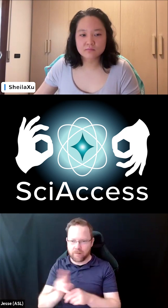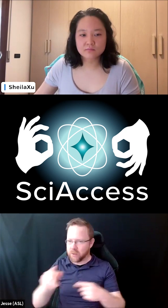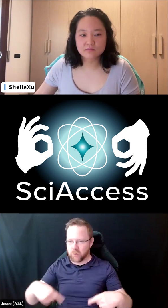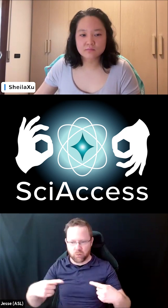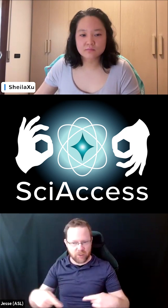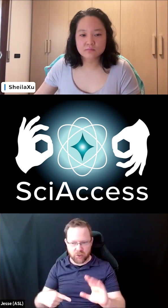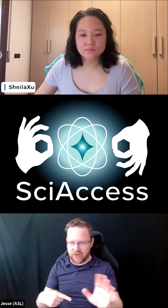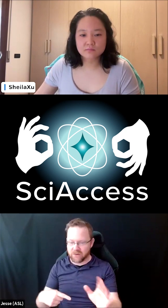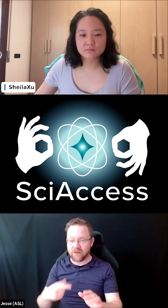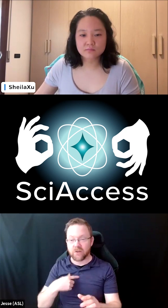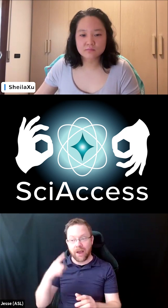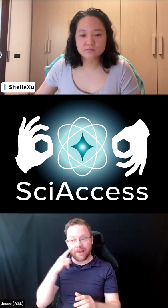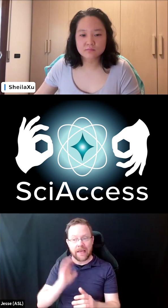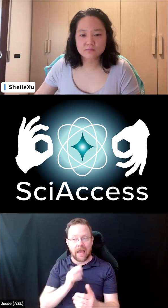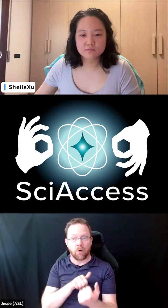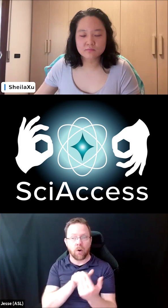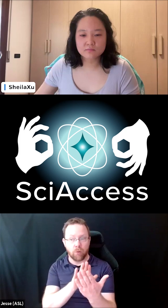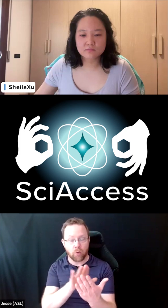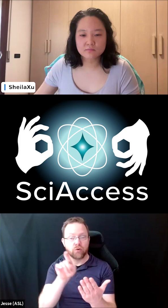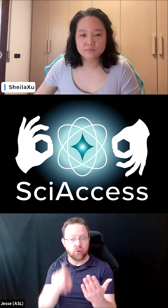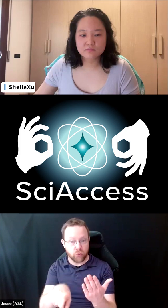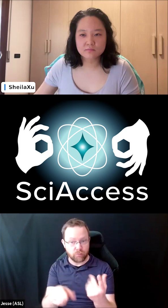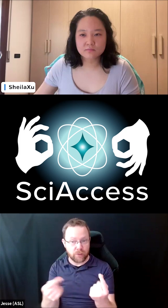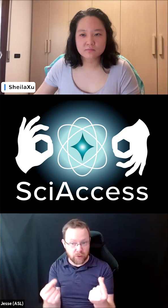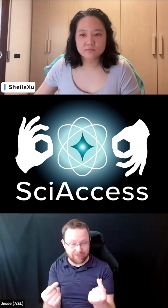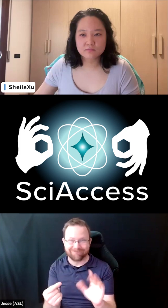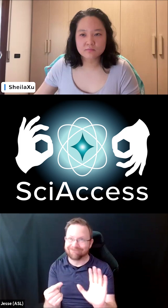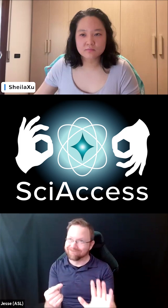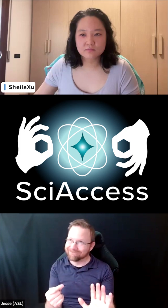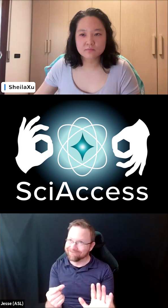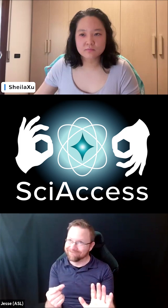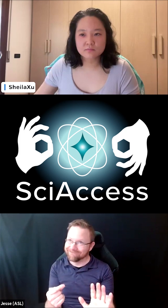building these things that are not accessible to everyone.